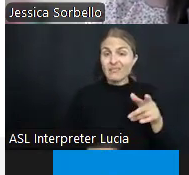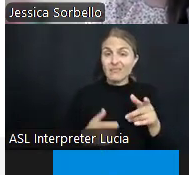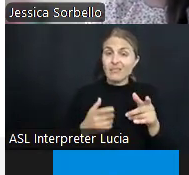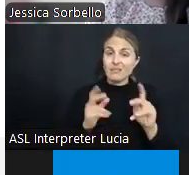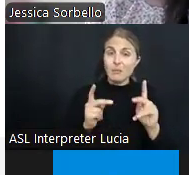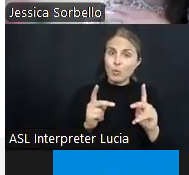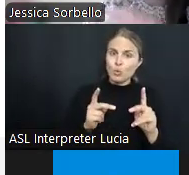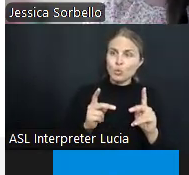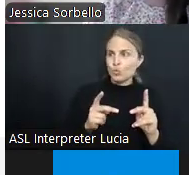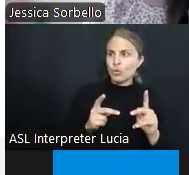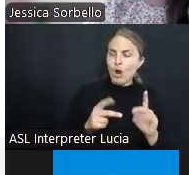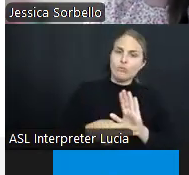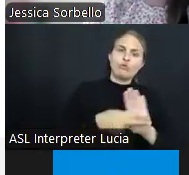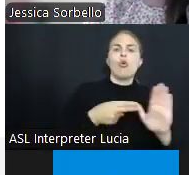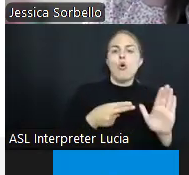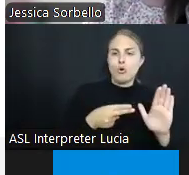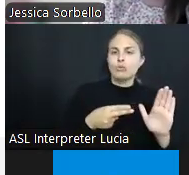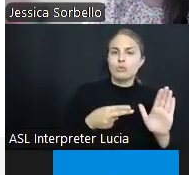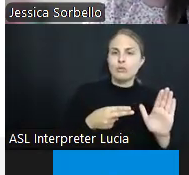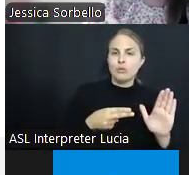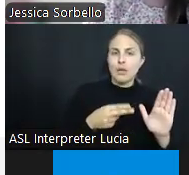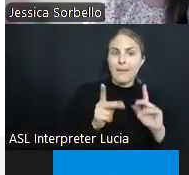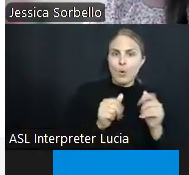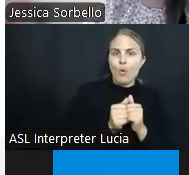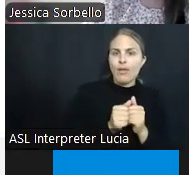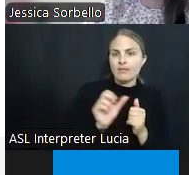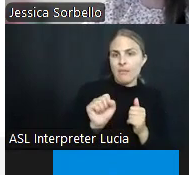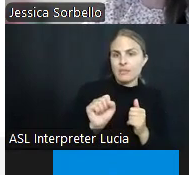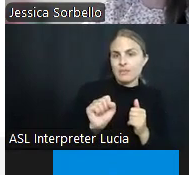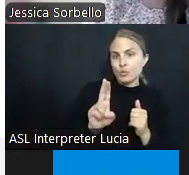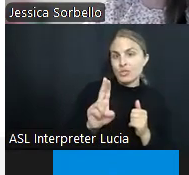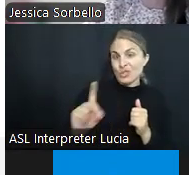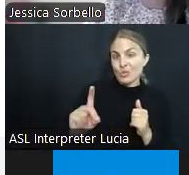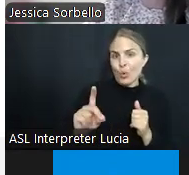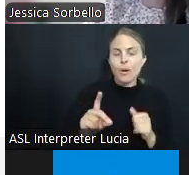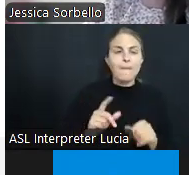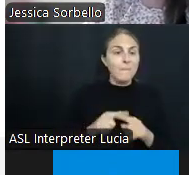That stigma is still present